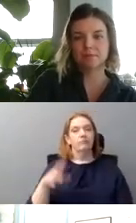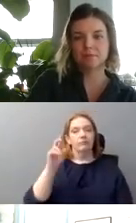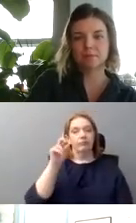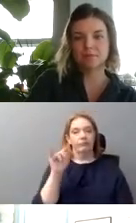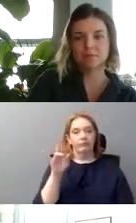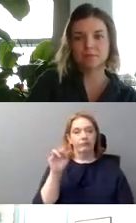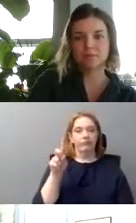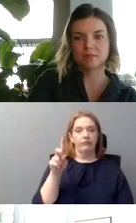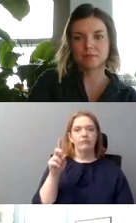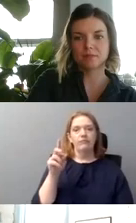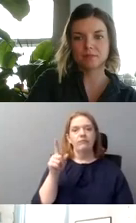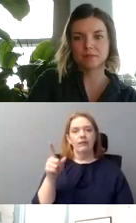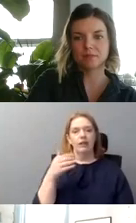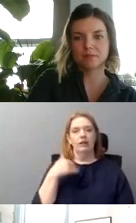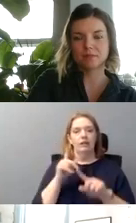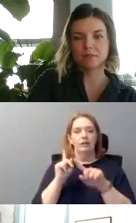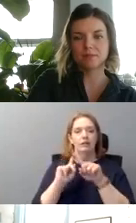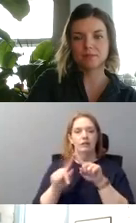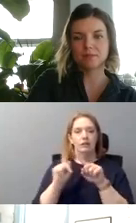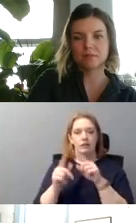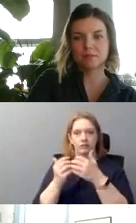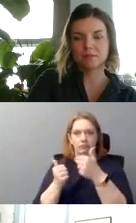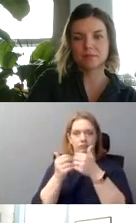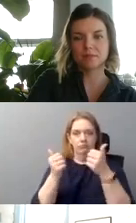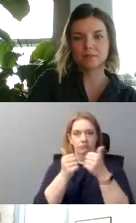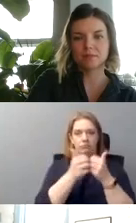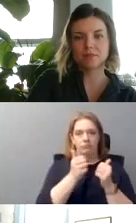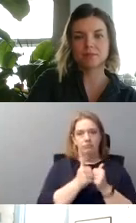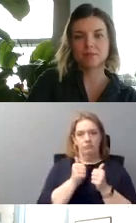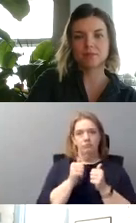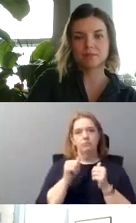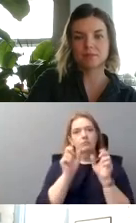different arranged cabinets throughout his house. That's why actually we called our place